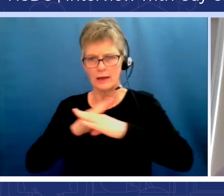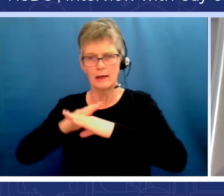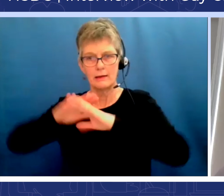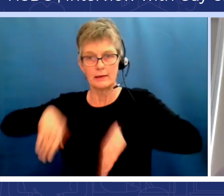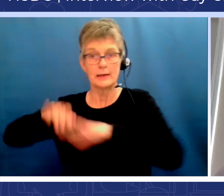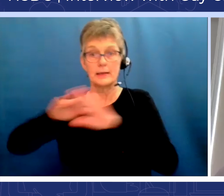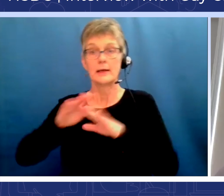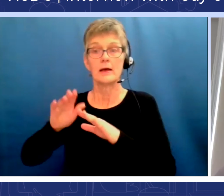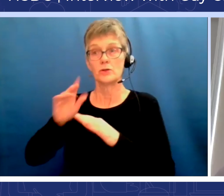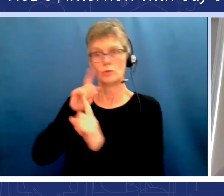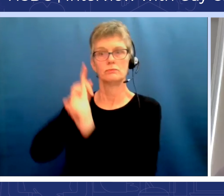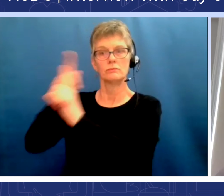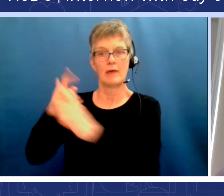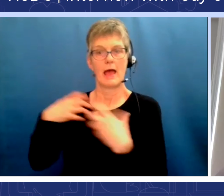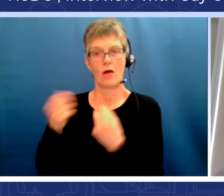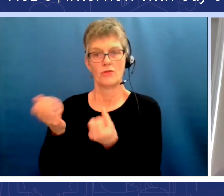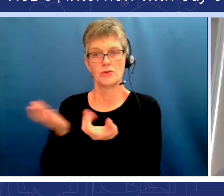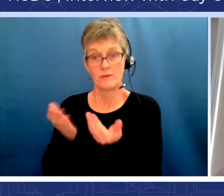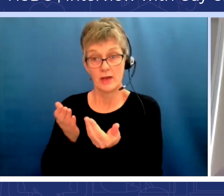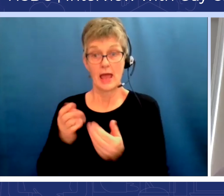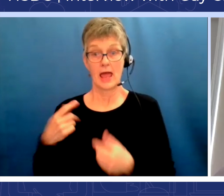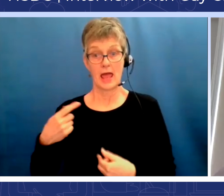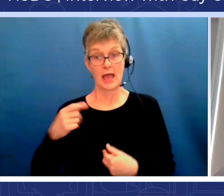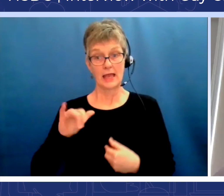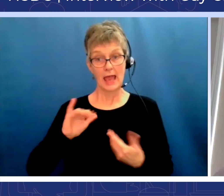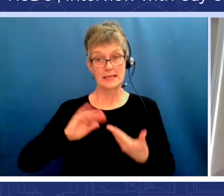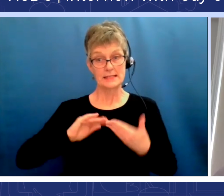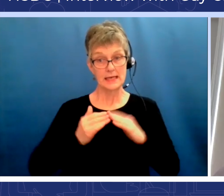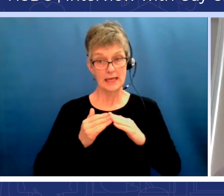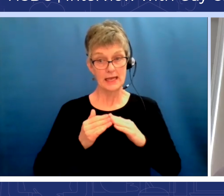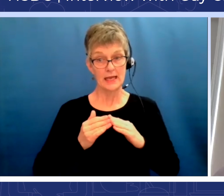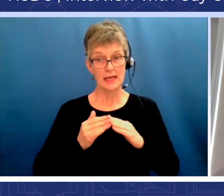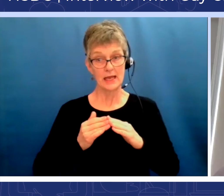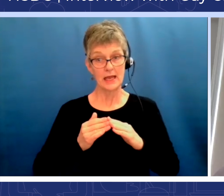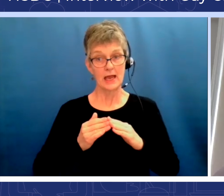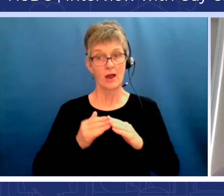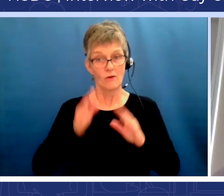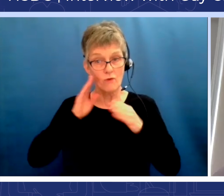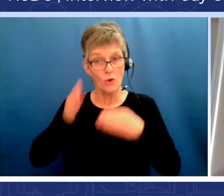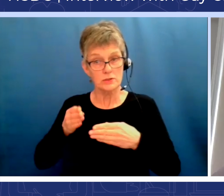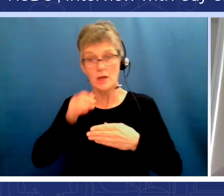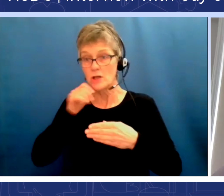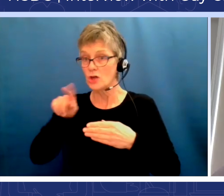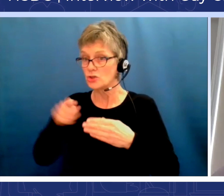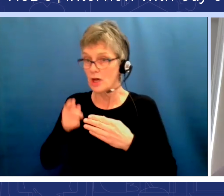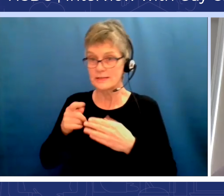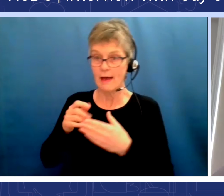an agency, focuses on multiple aspects of not just navigating health care systems. But, also